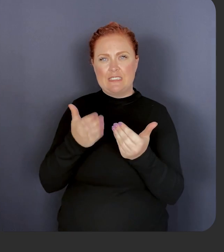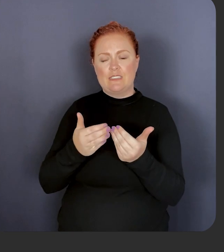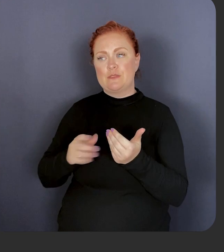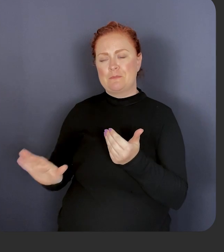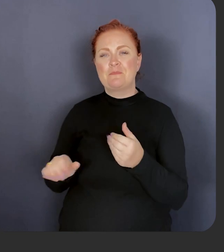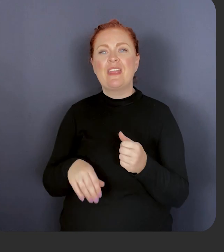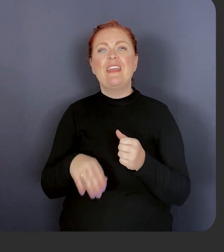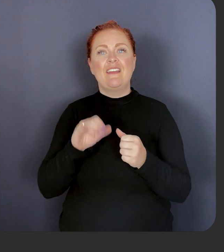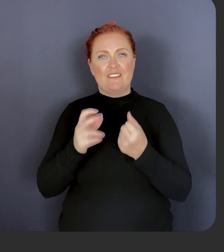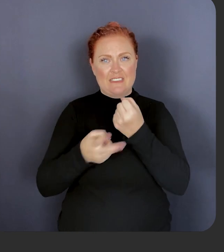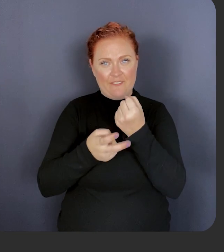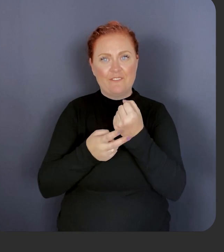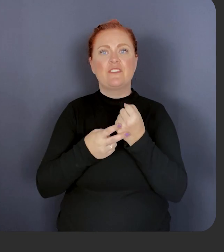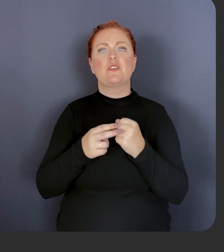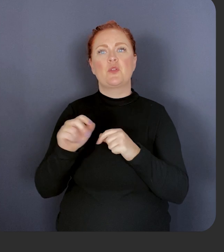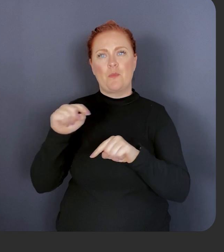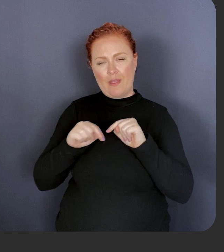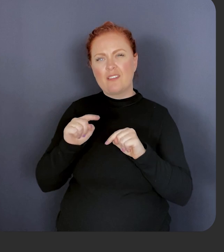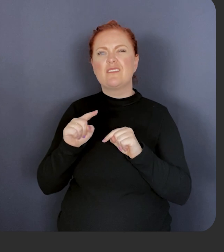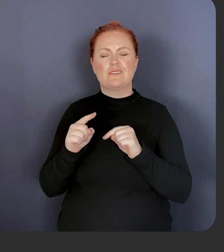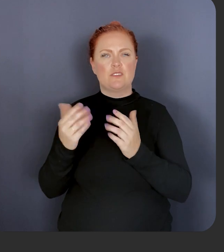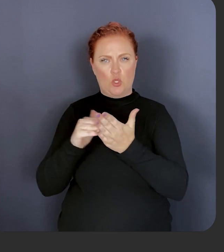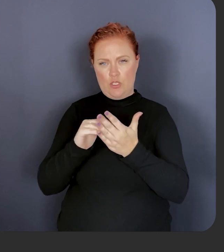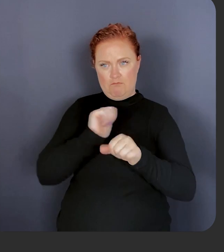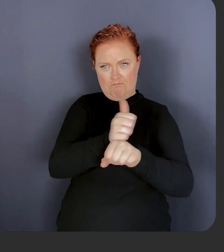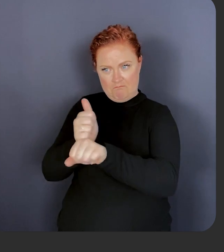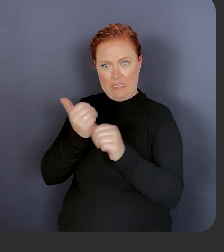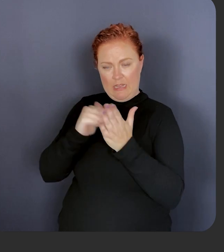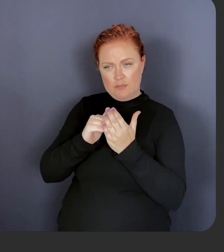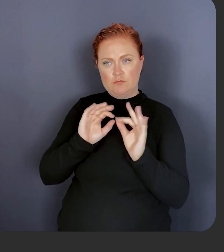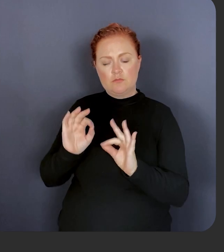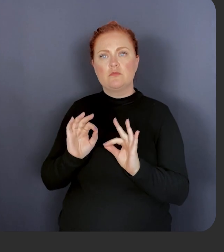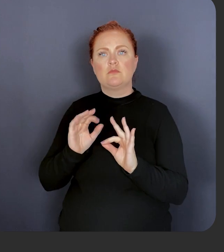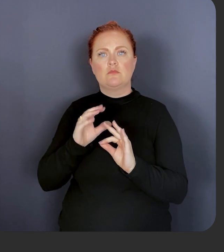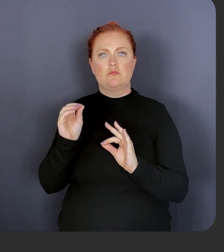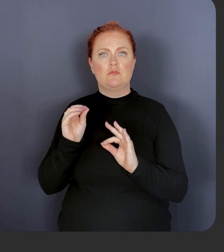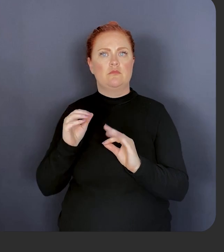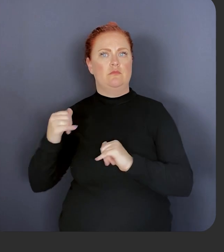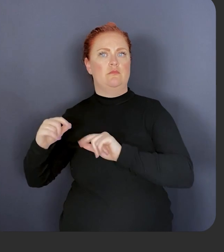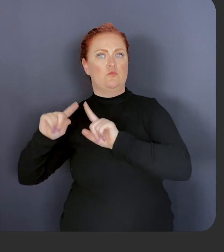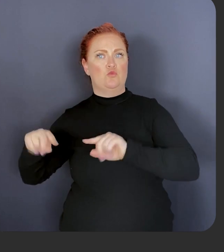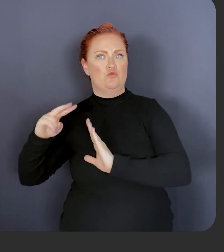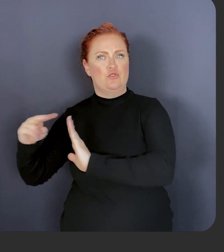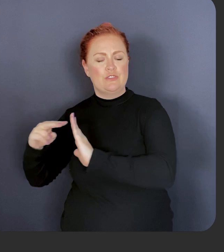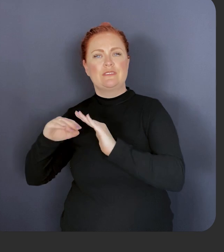And then if I save it and I go back, it's recompiled. And again-- Accessibility shortcut.